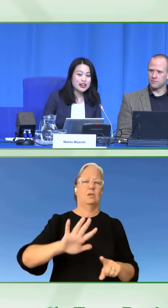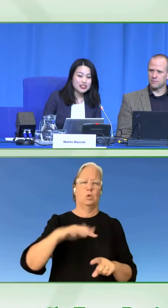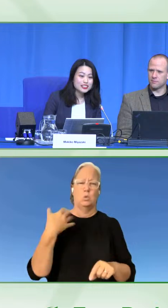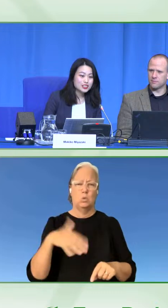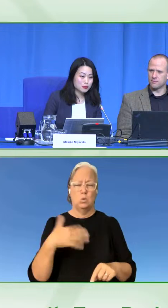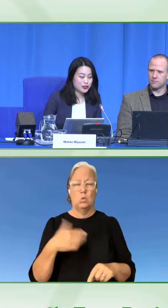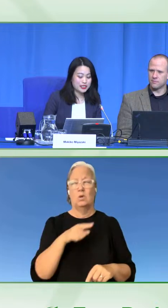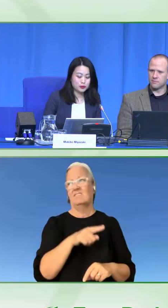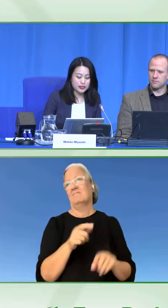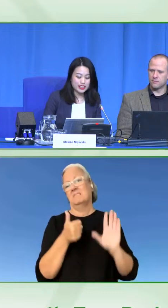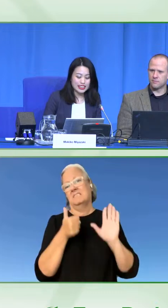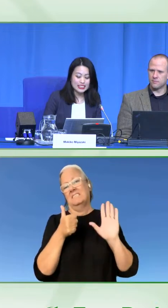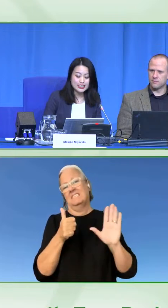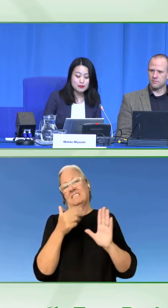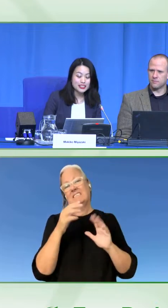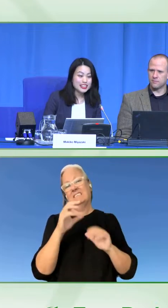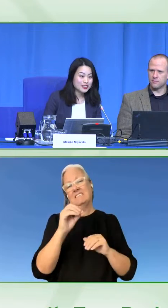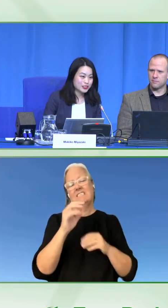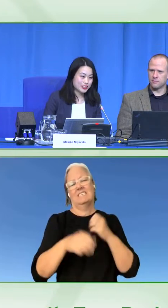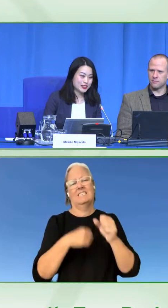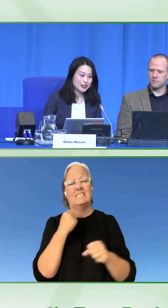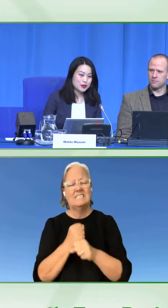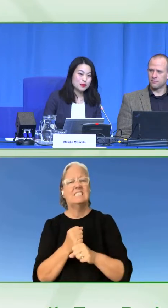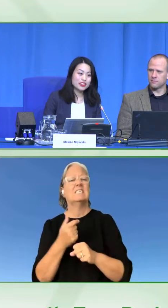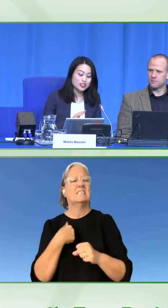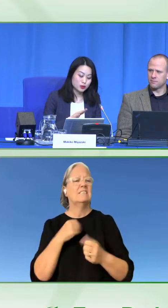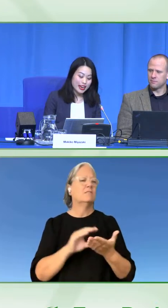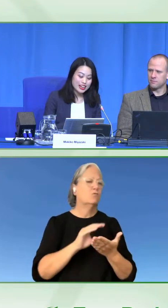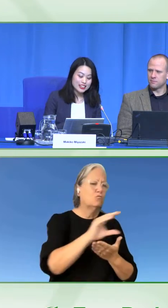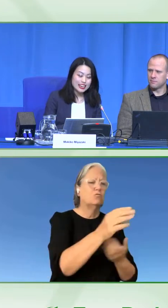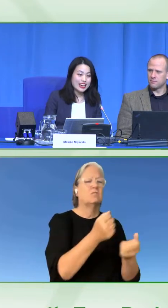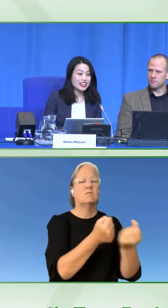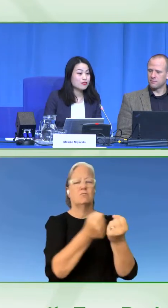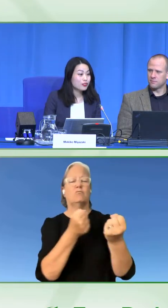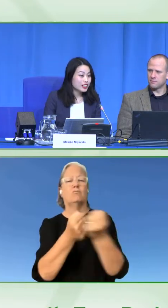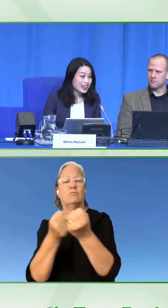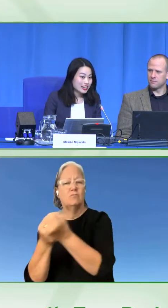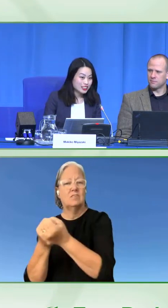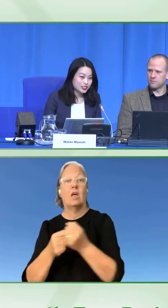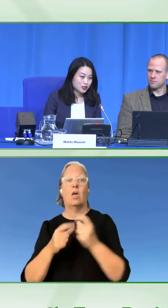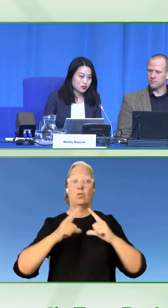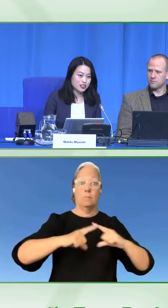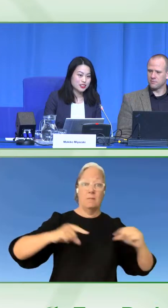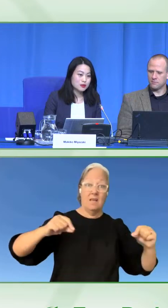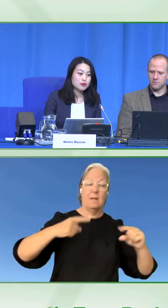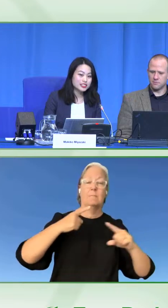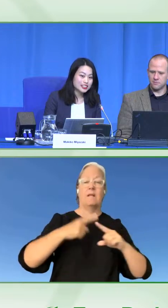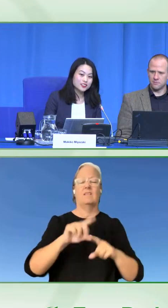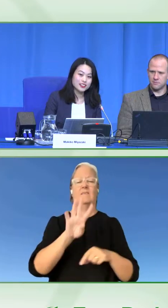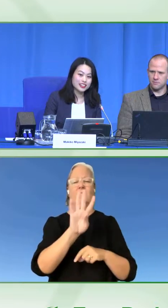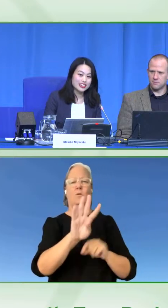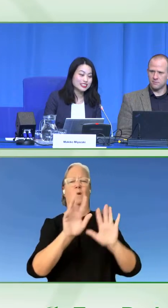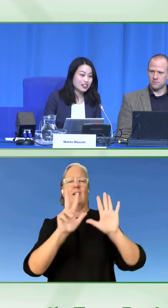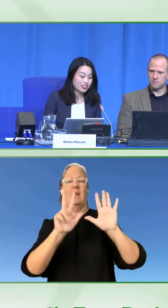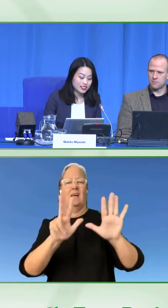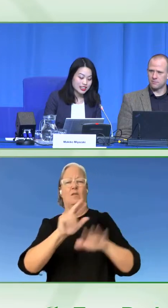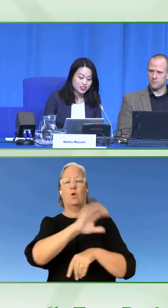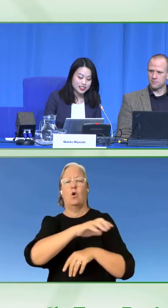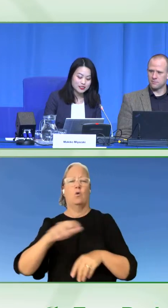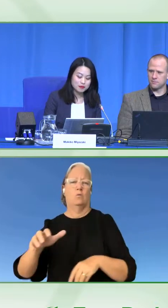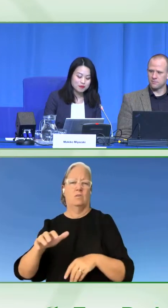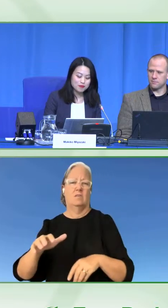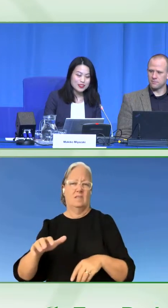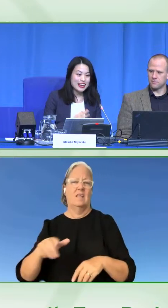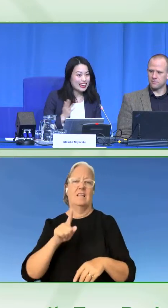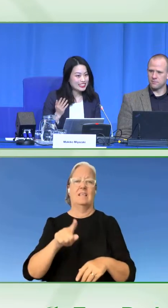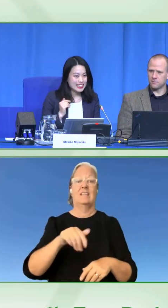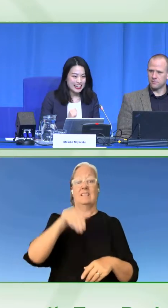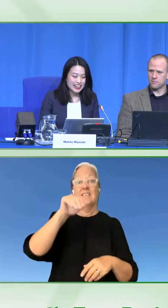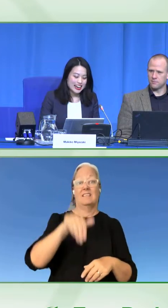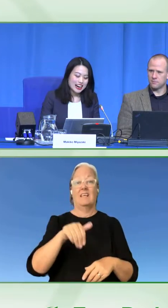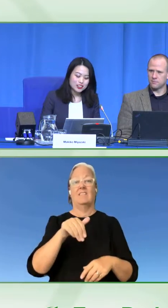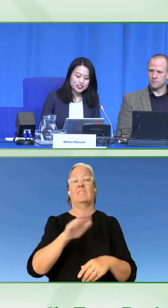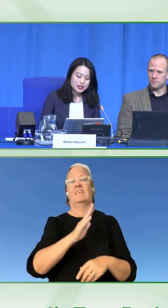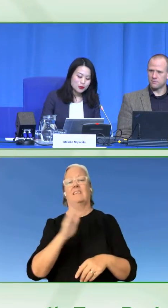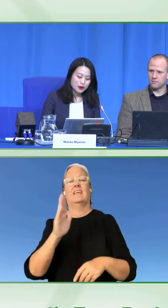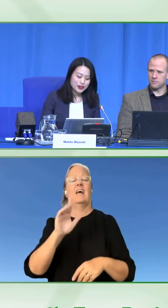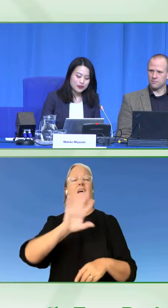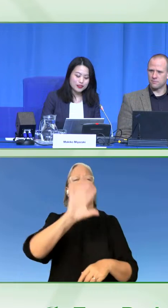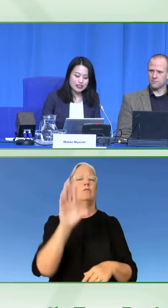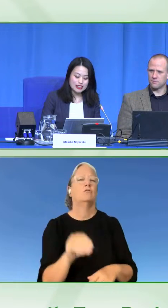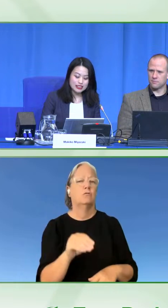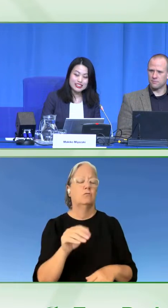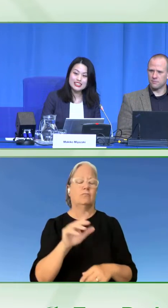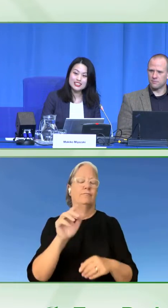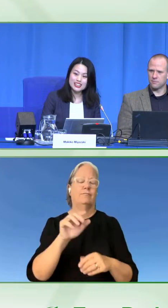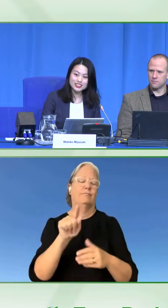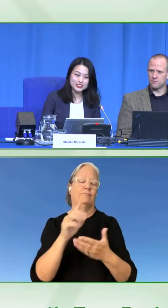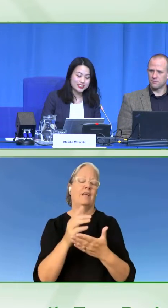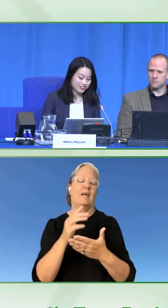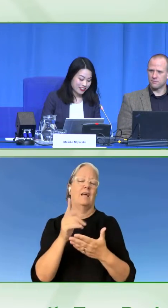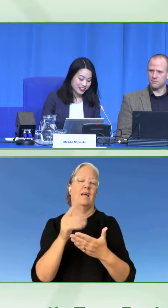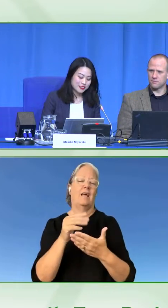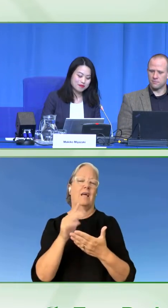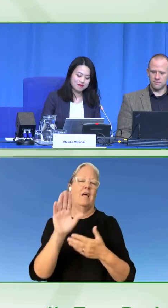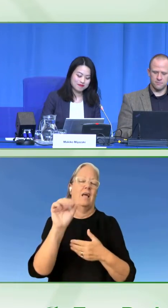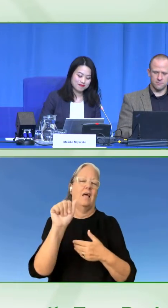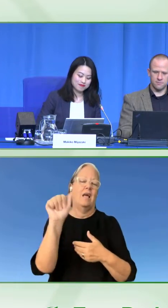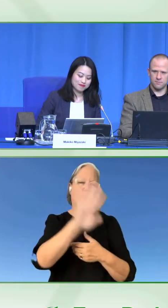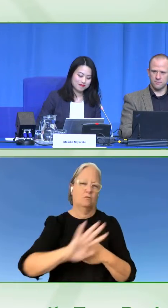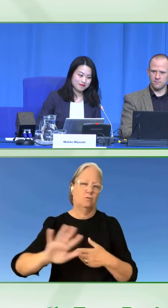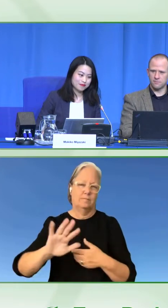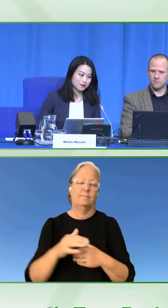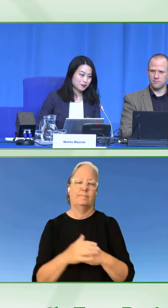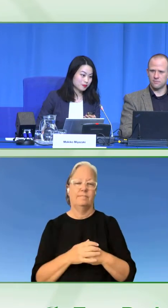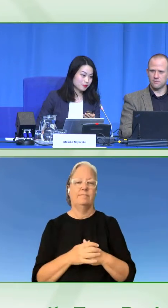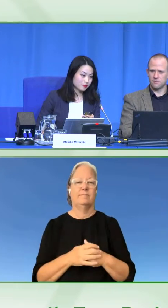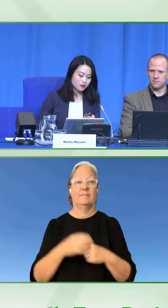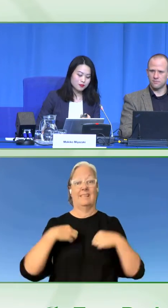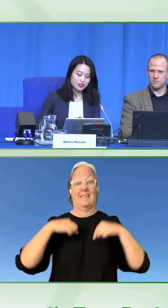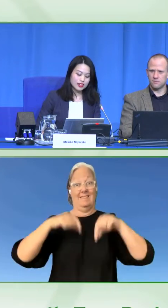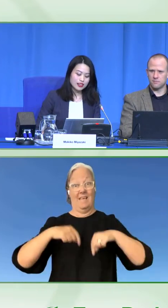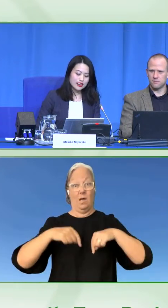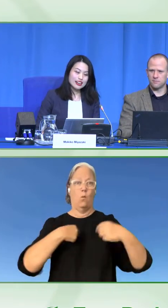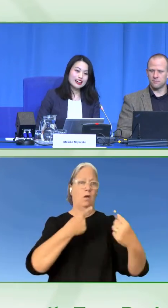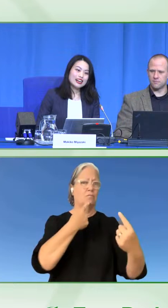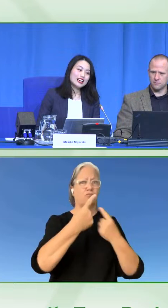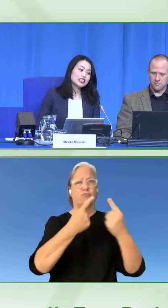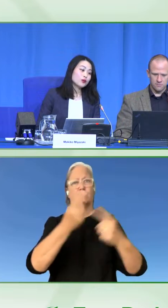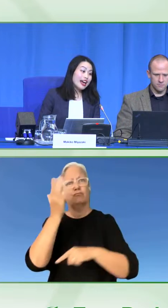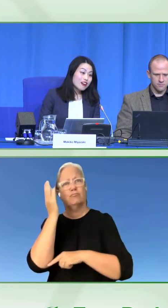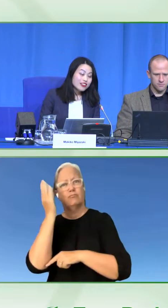We value in our activities to assist with issues that are difficult to voice out loud.